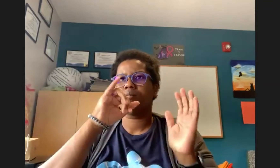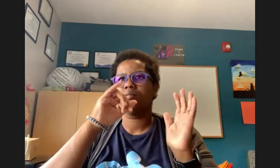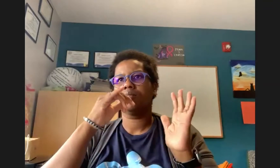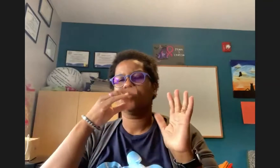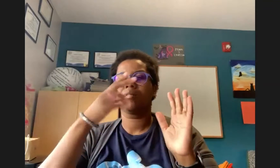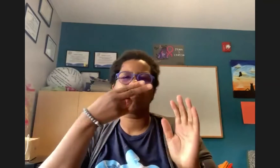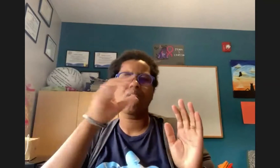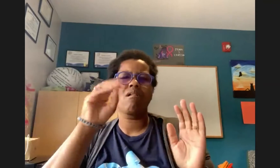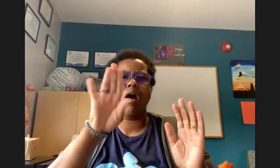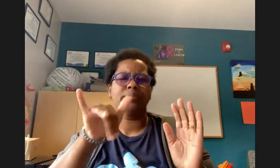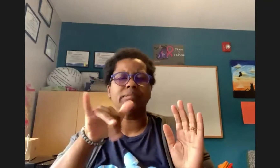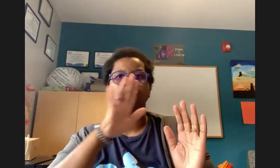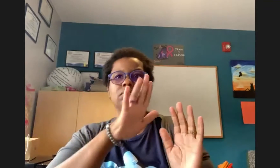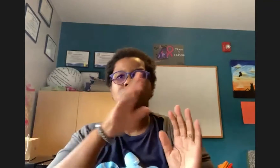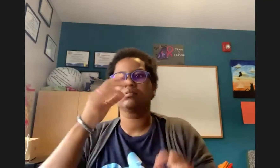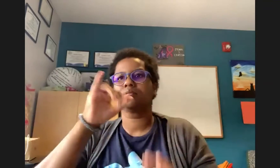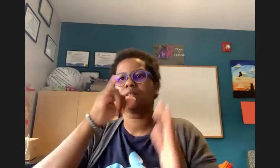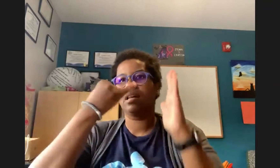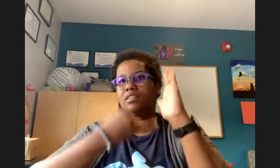He also had a hobby tied to art.